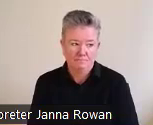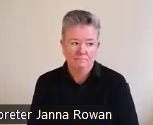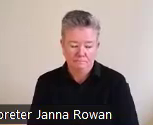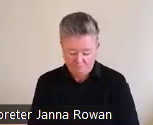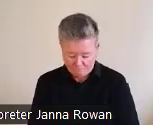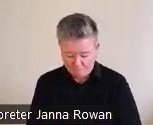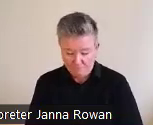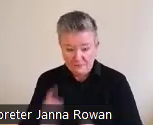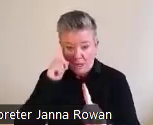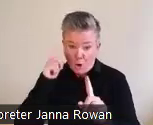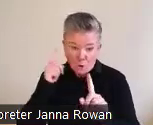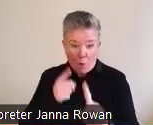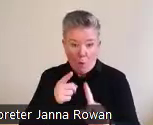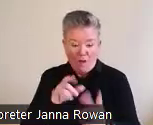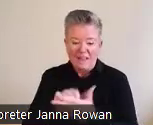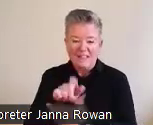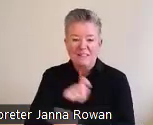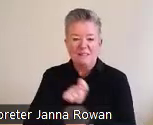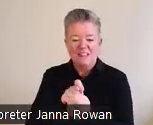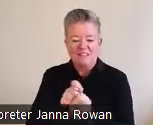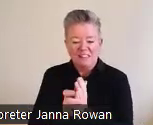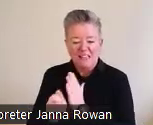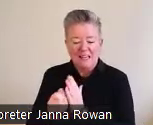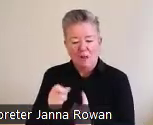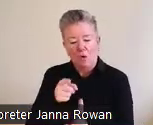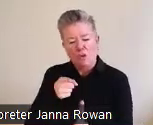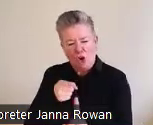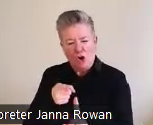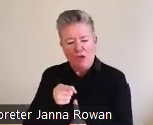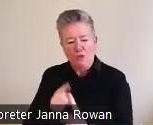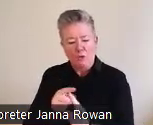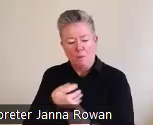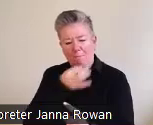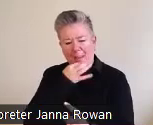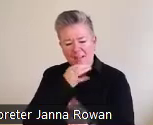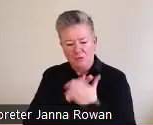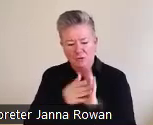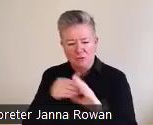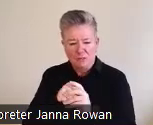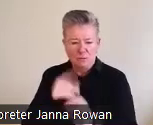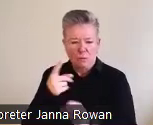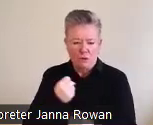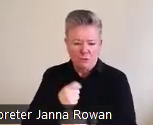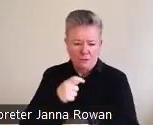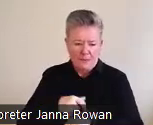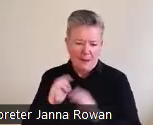Goals are specific skills or targets that the student will master within one year's time.